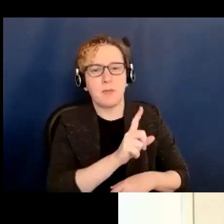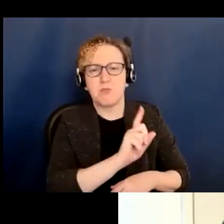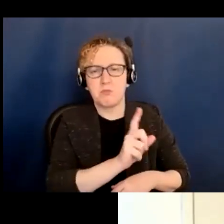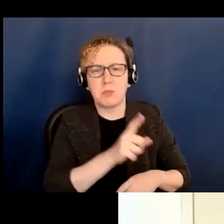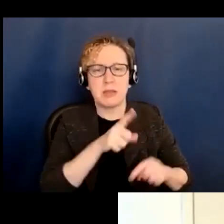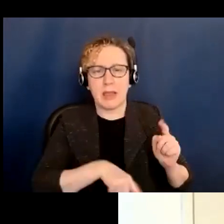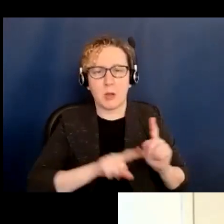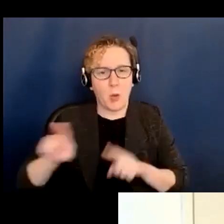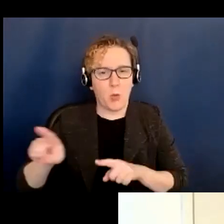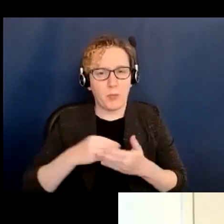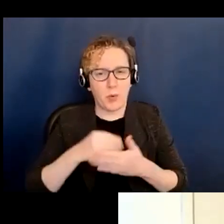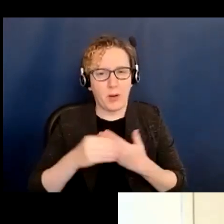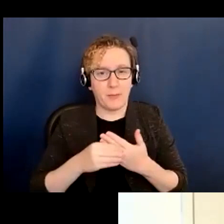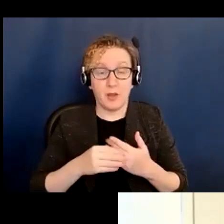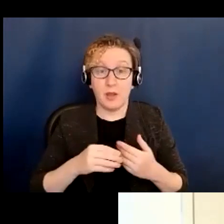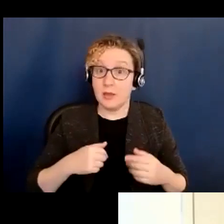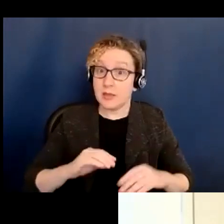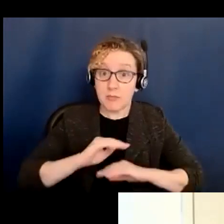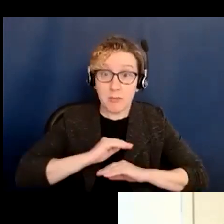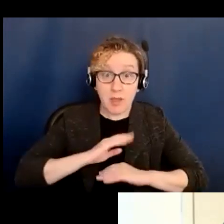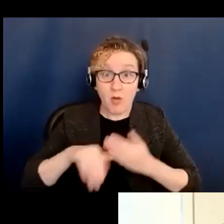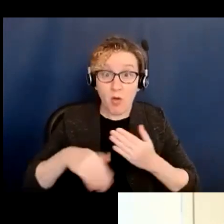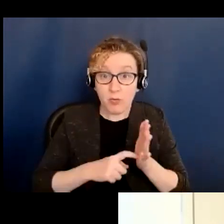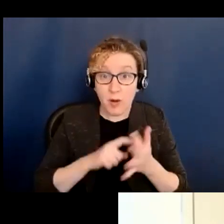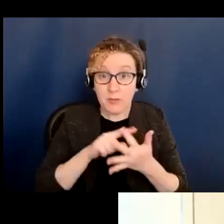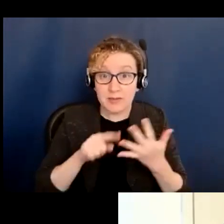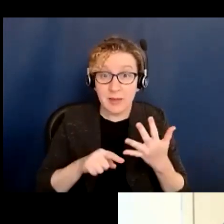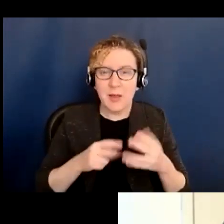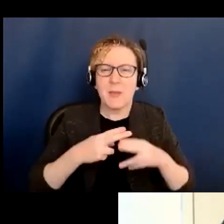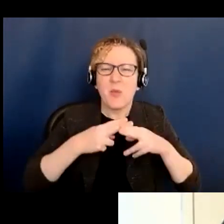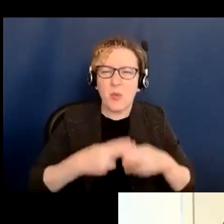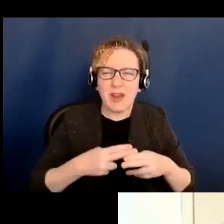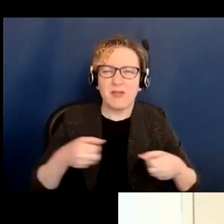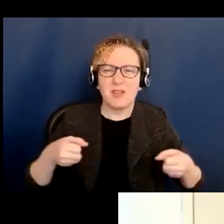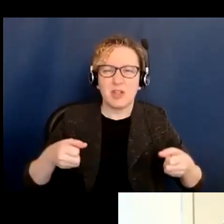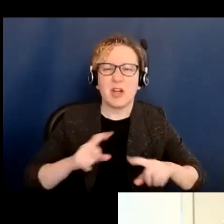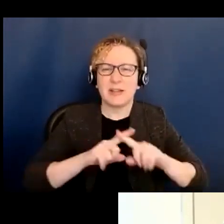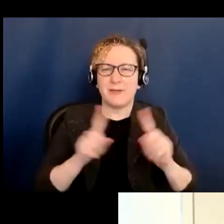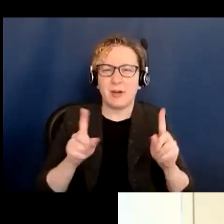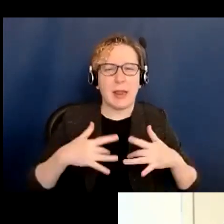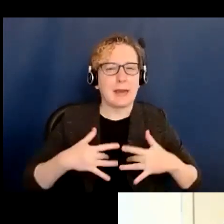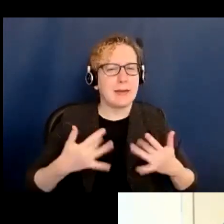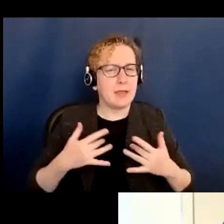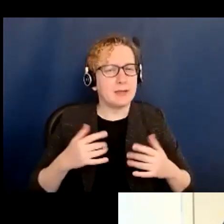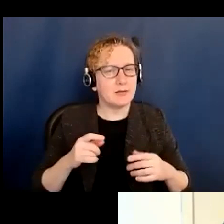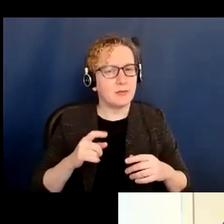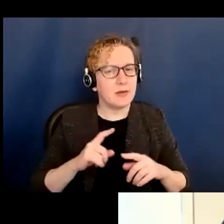He met all of the requirements, but the weight of his chair is different, or the activities are different.